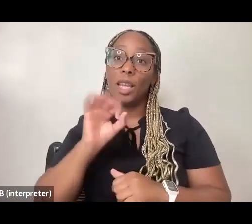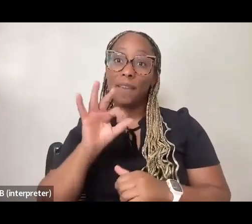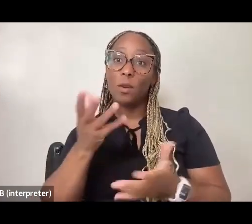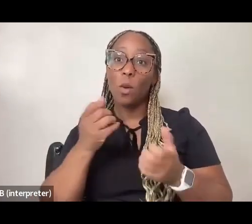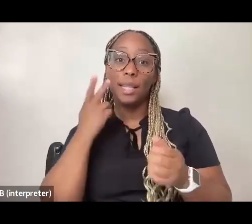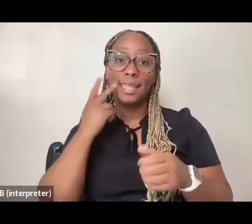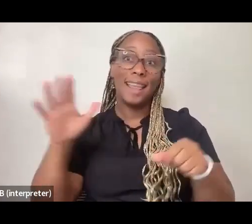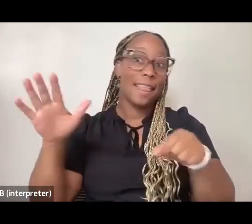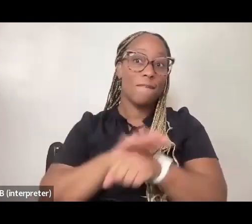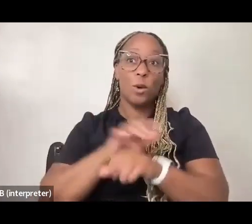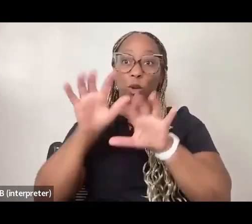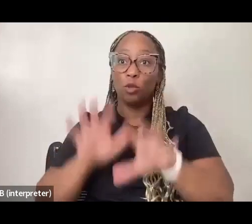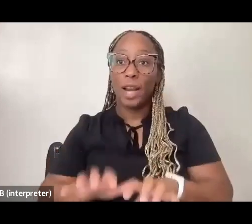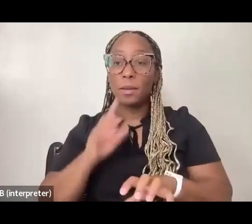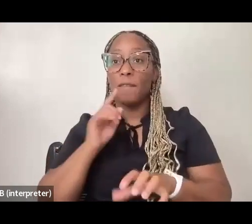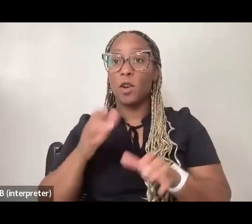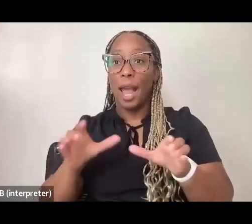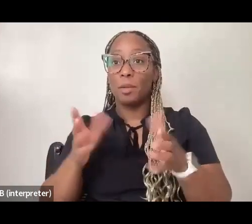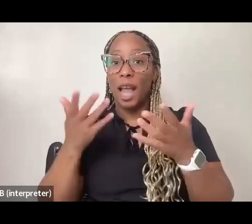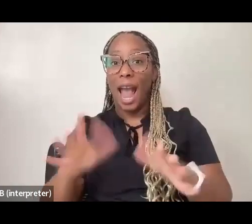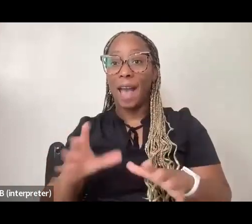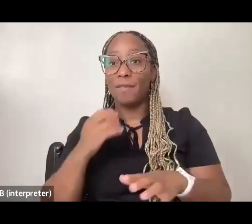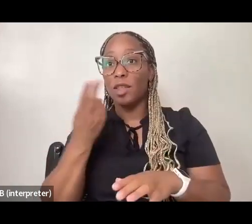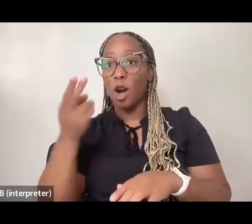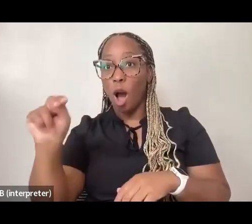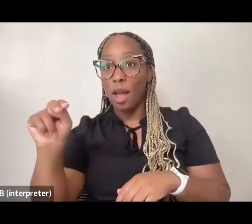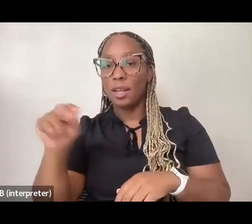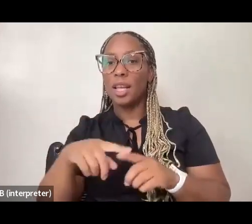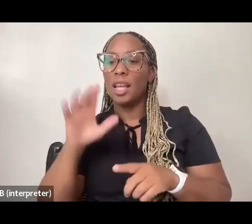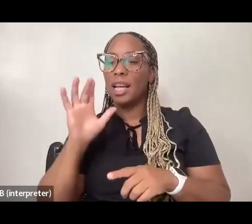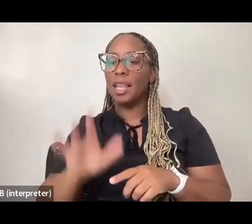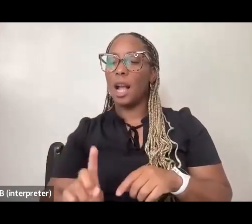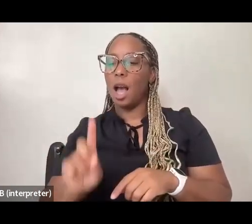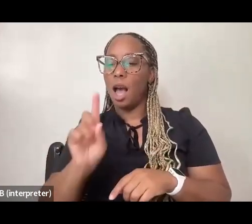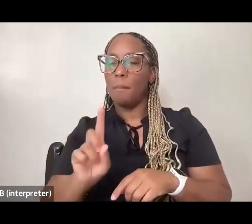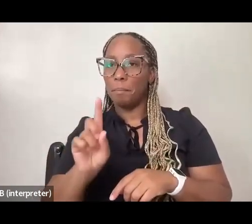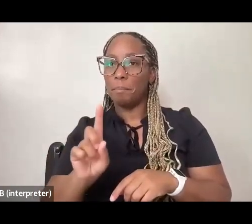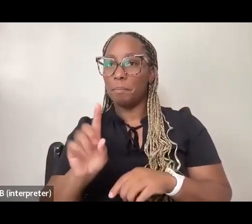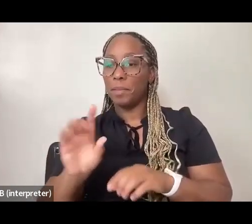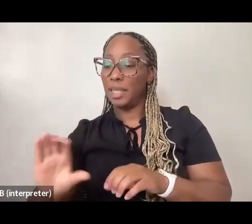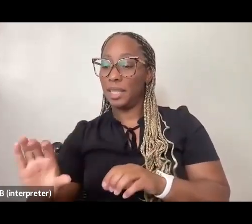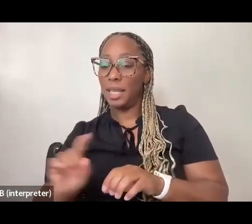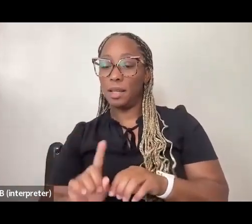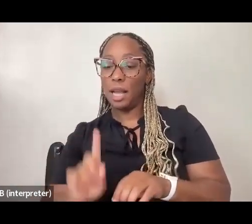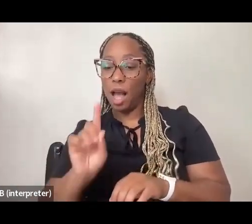transcript of your captions after they've been turned on, you can click the up arrow next to the cc caption and select